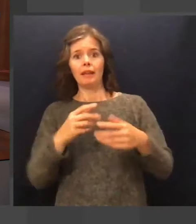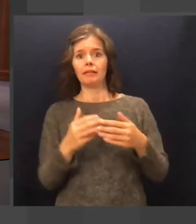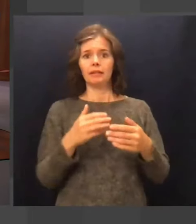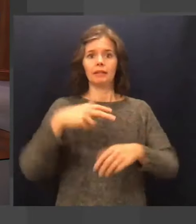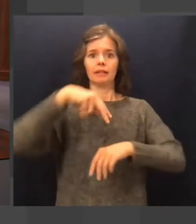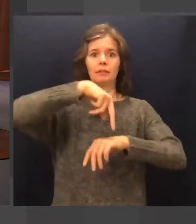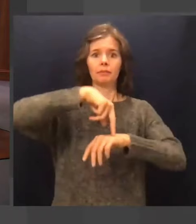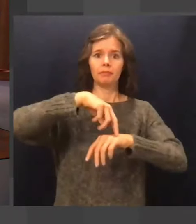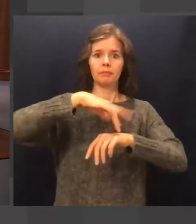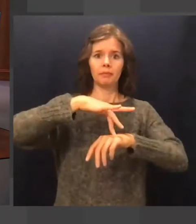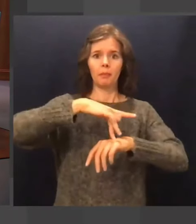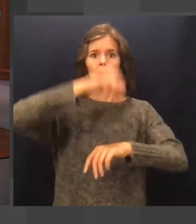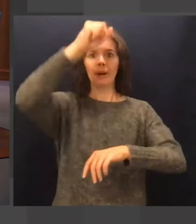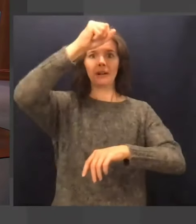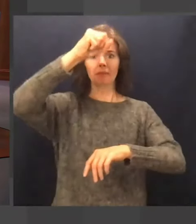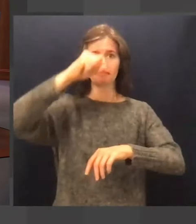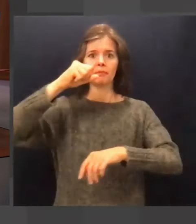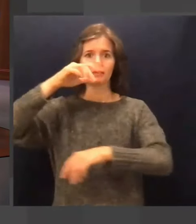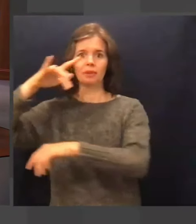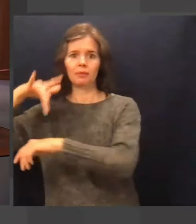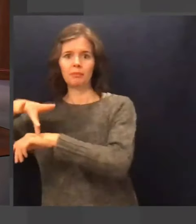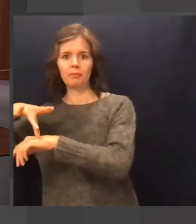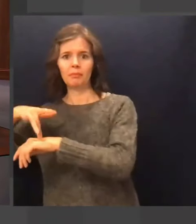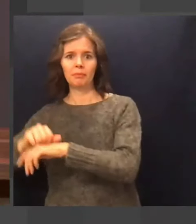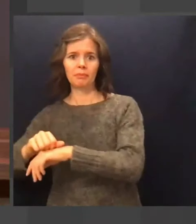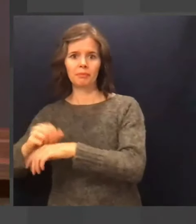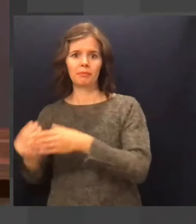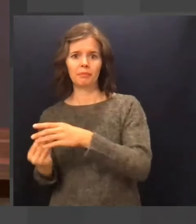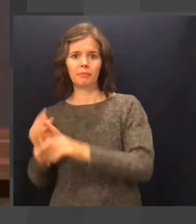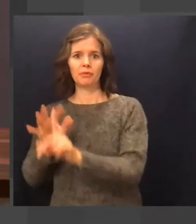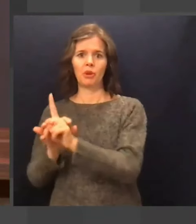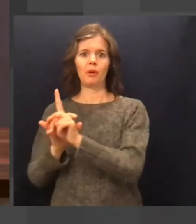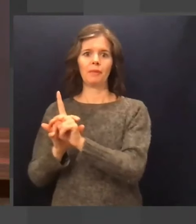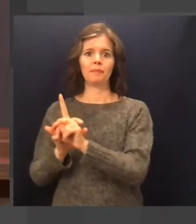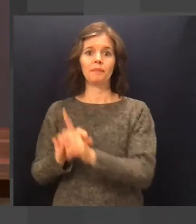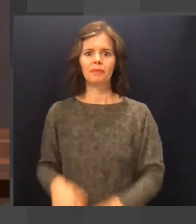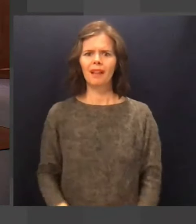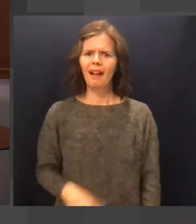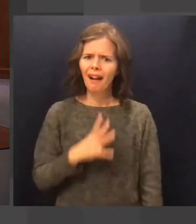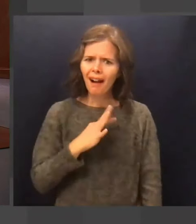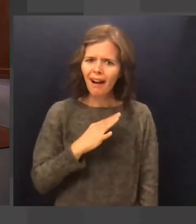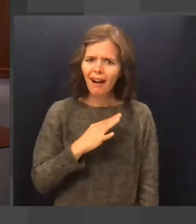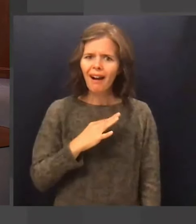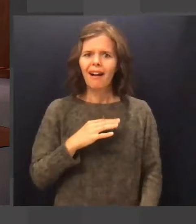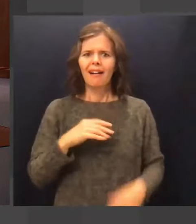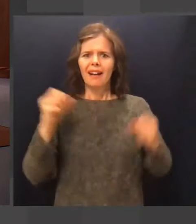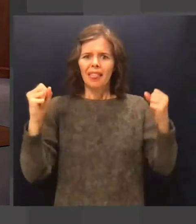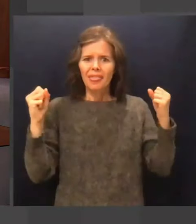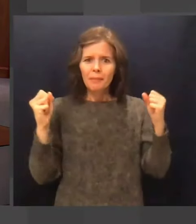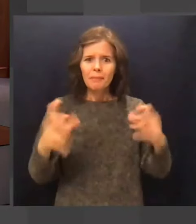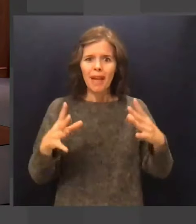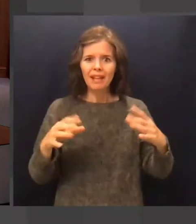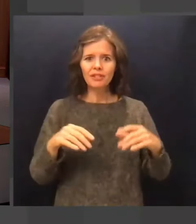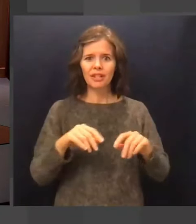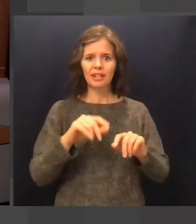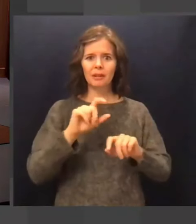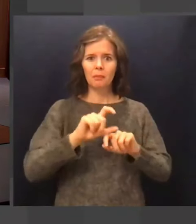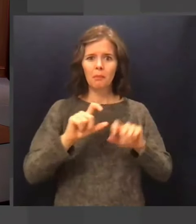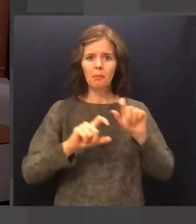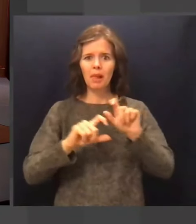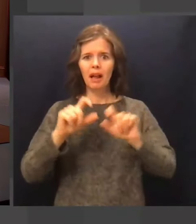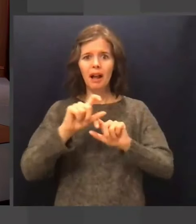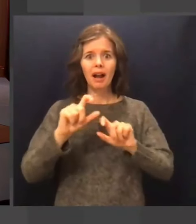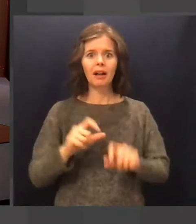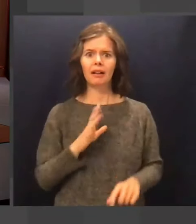CASE YOU CAN RUN A SERIES OF